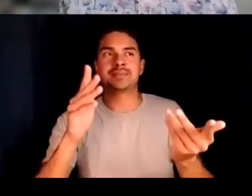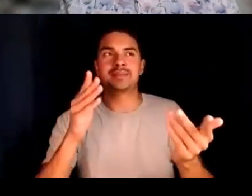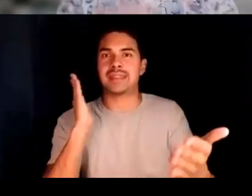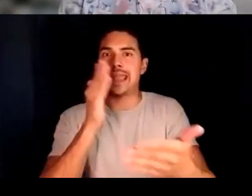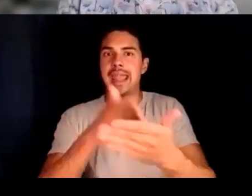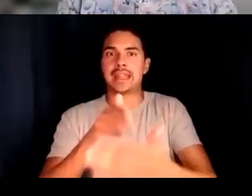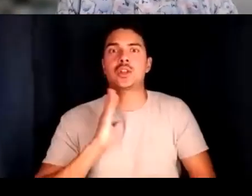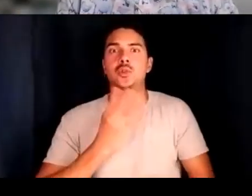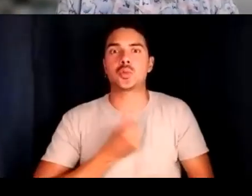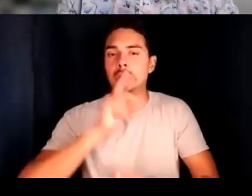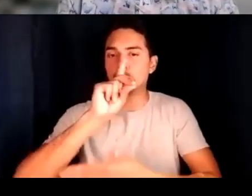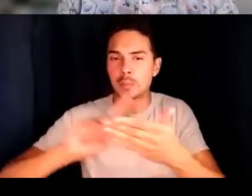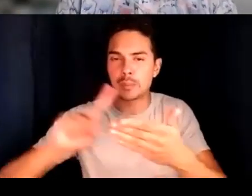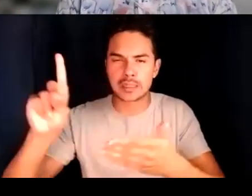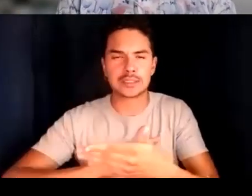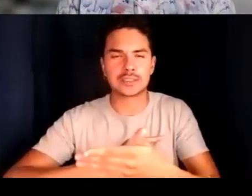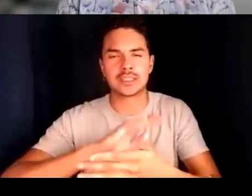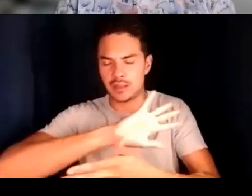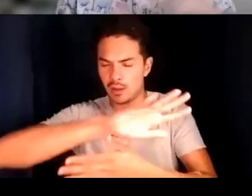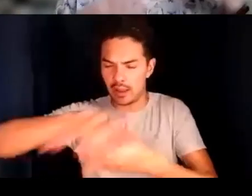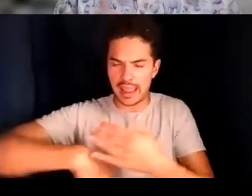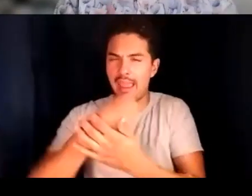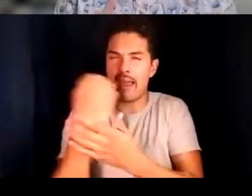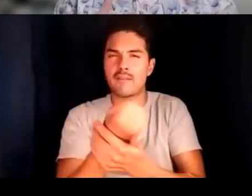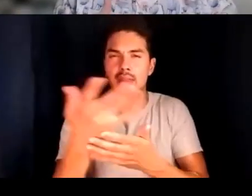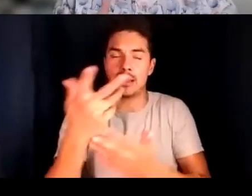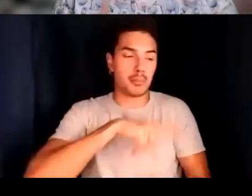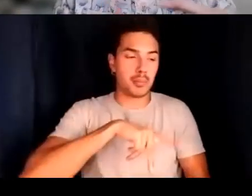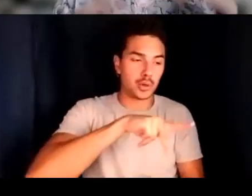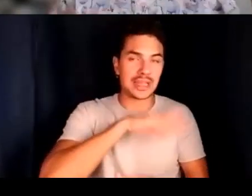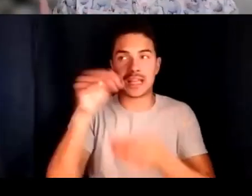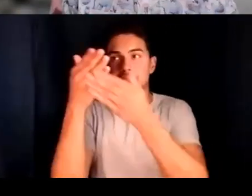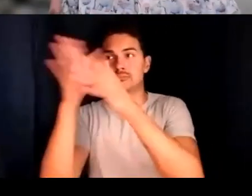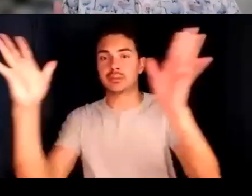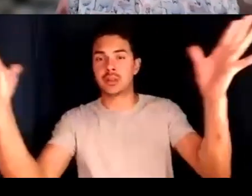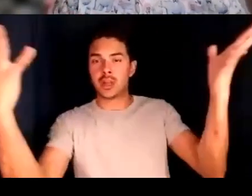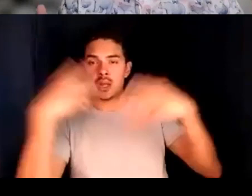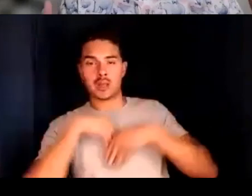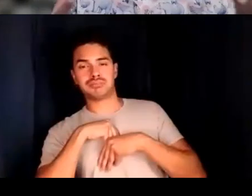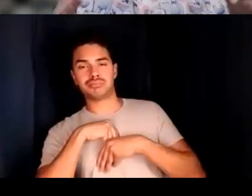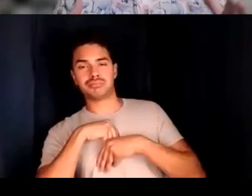share connection with them. So folks call this minority stress,